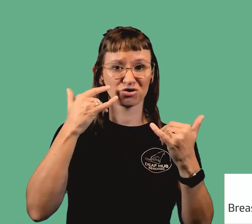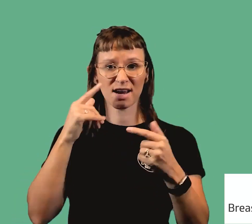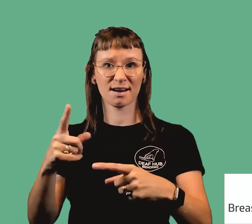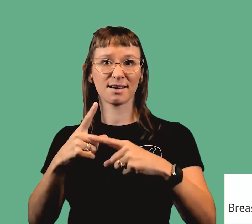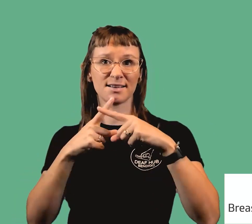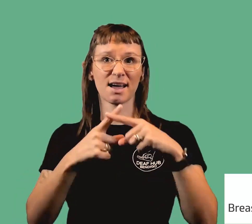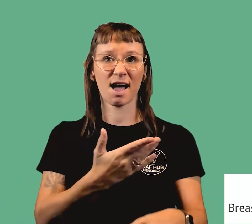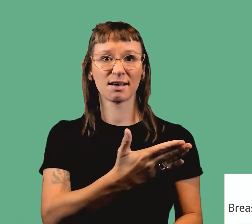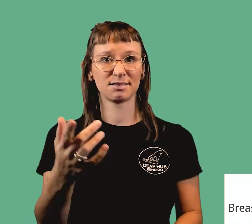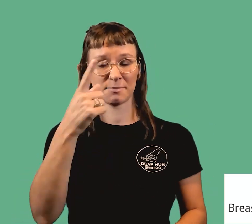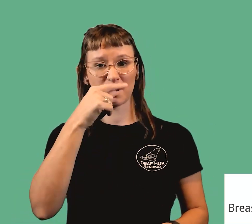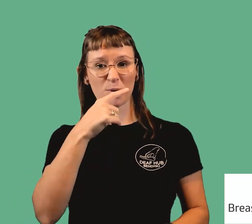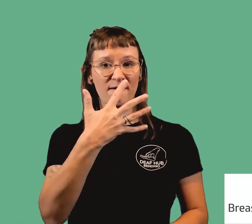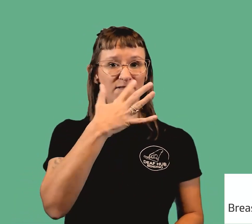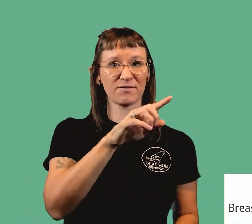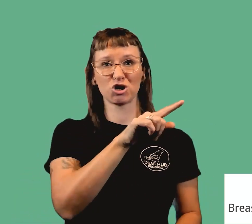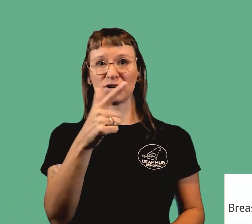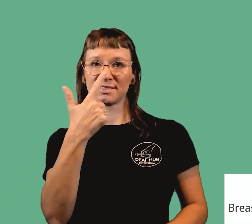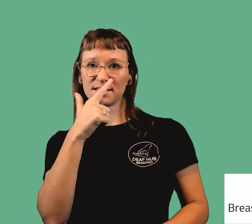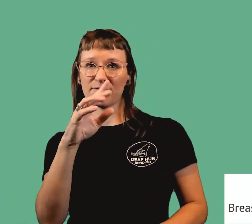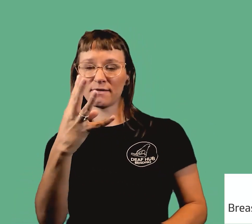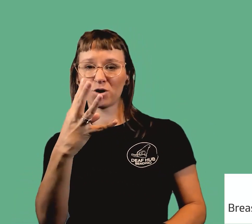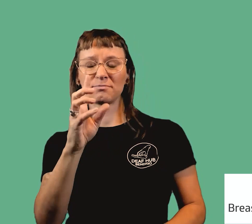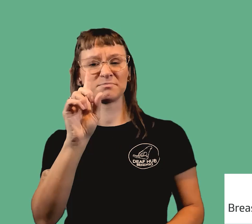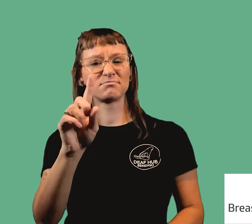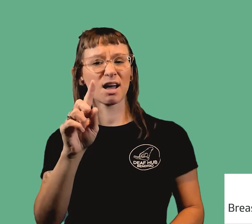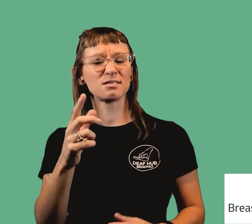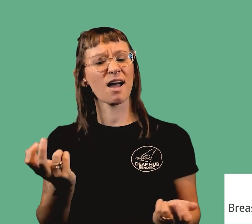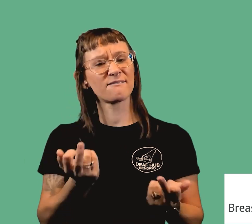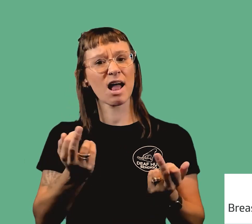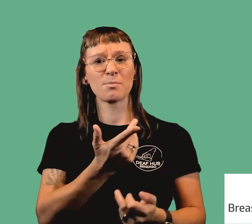Breast screening is targeted to women aged 50 to 74,